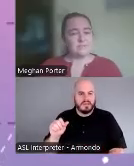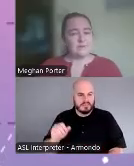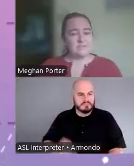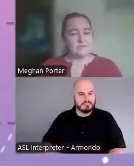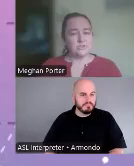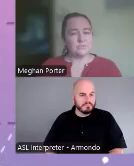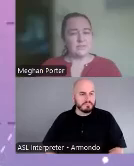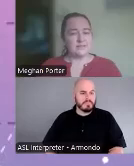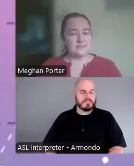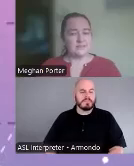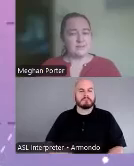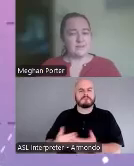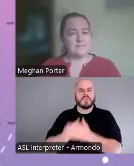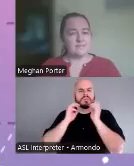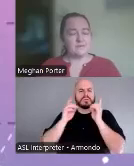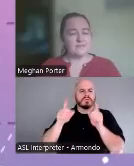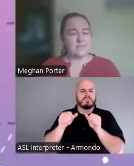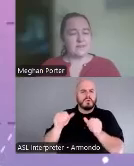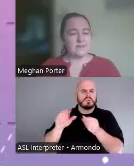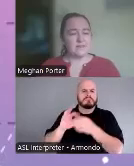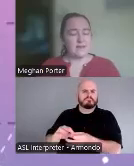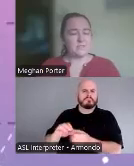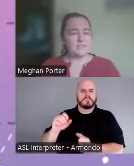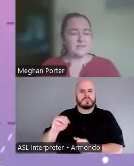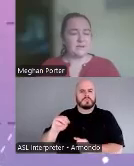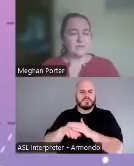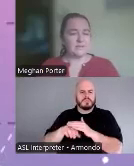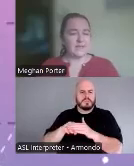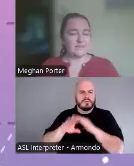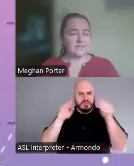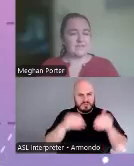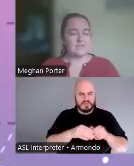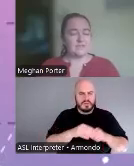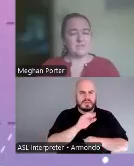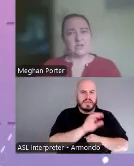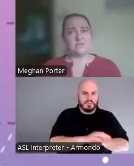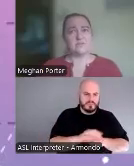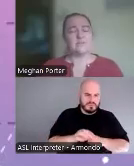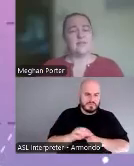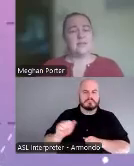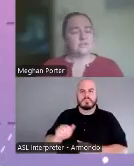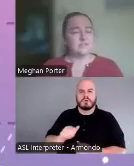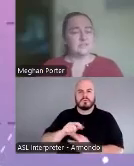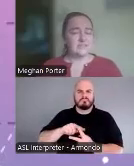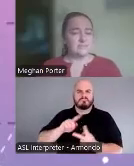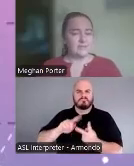about social media accessibility, focusing on captions and alt text and, in general, just accessibility